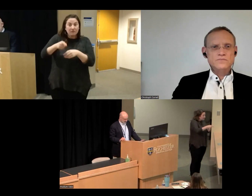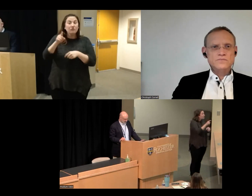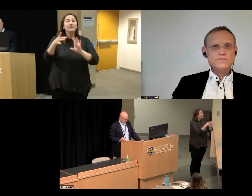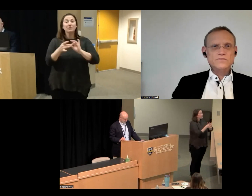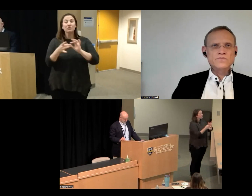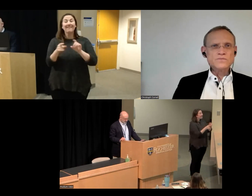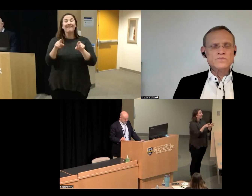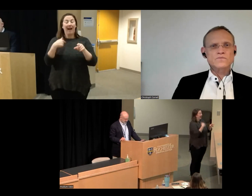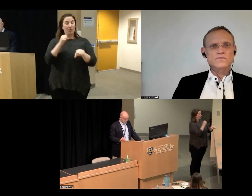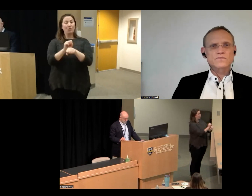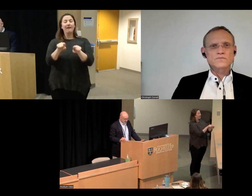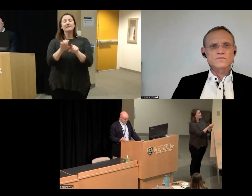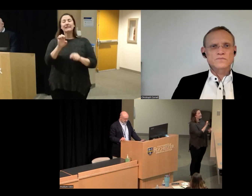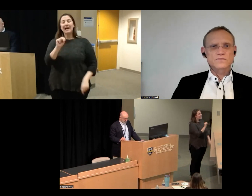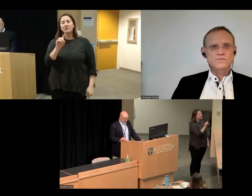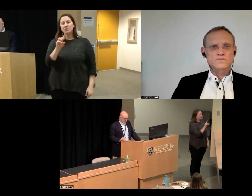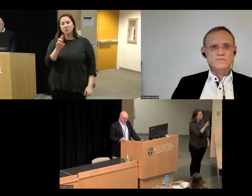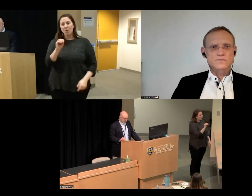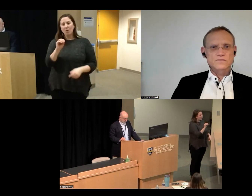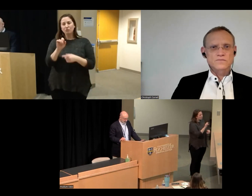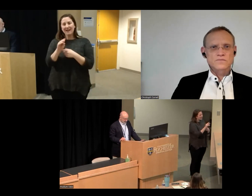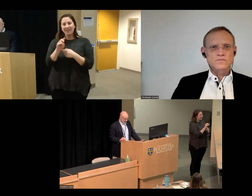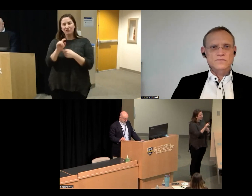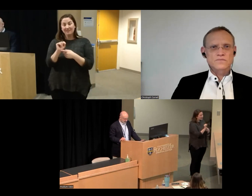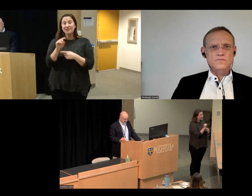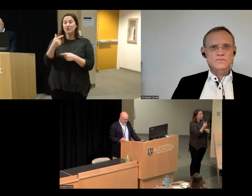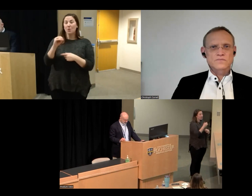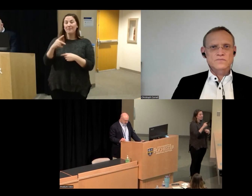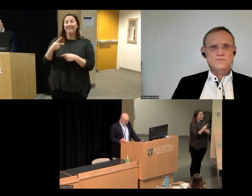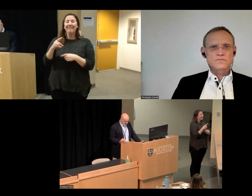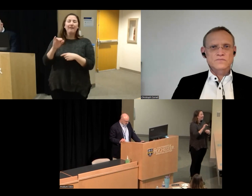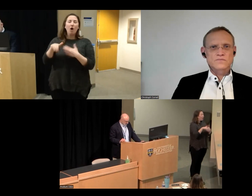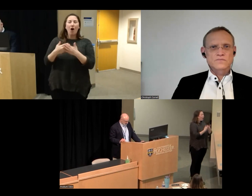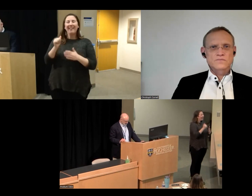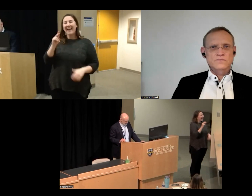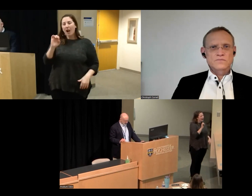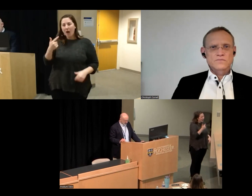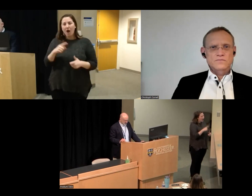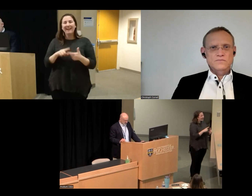as an endocrinologist, I have to admit that glp analogs and increase and analogs